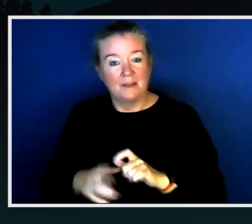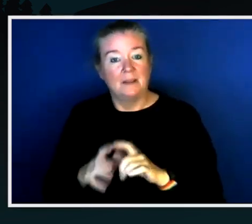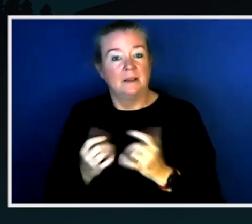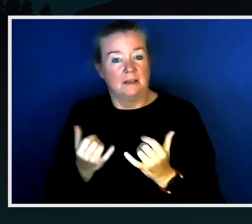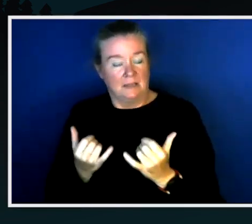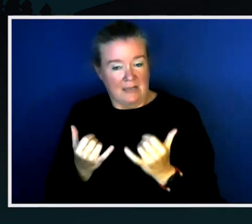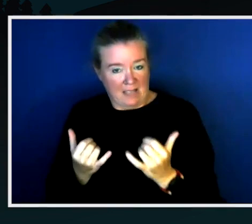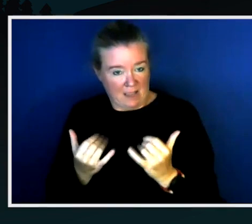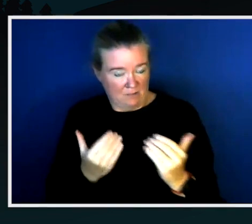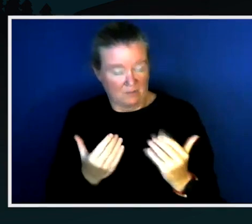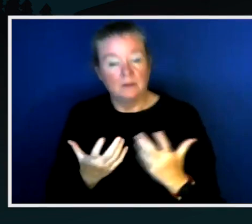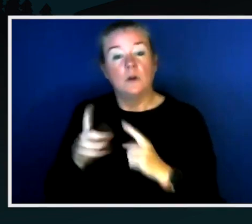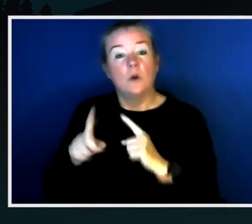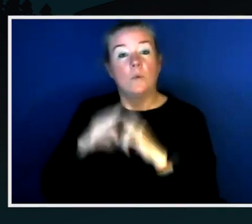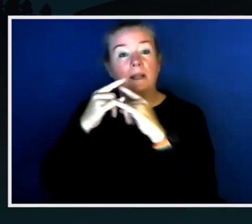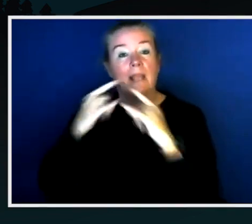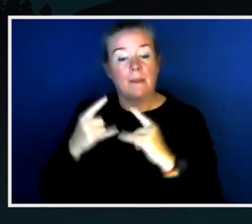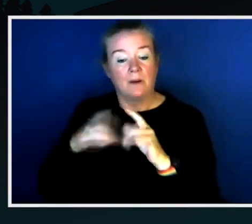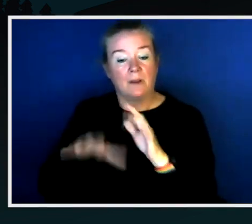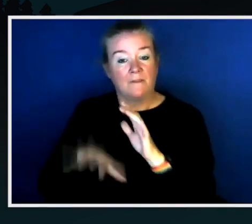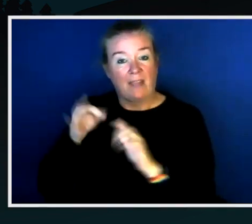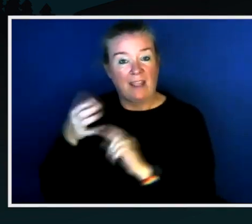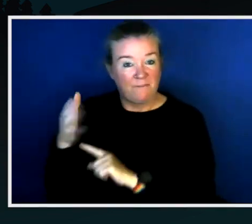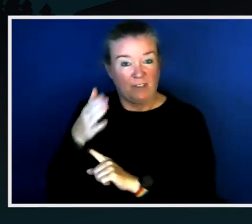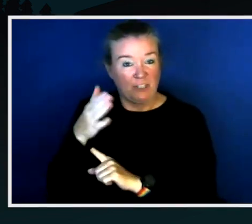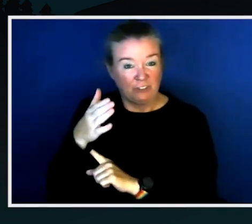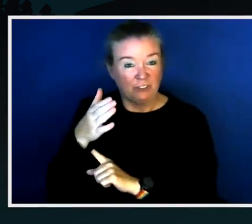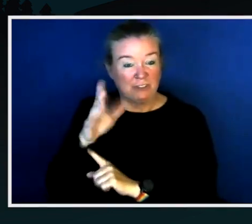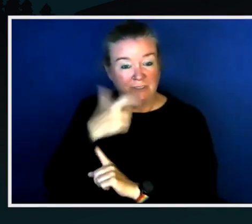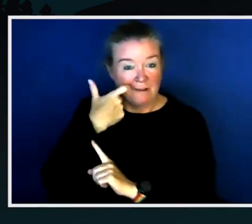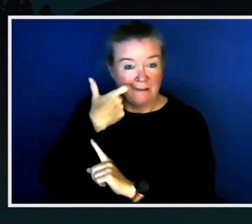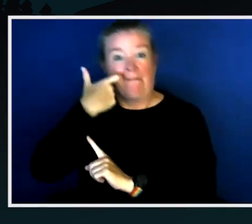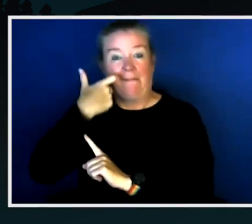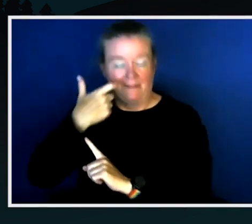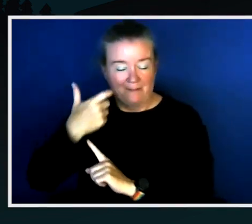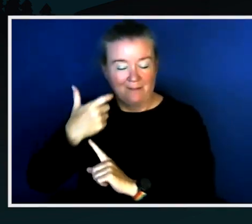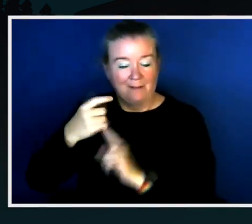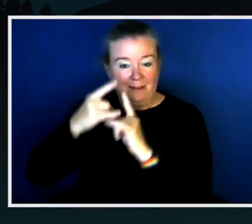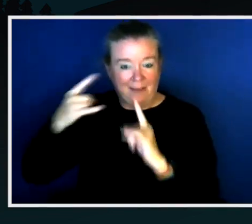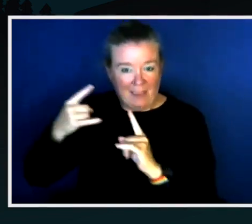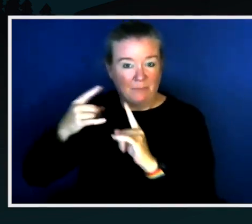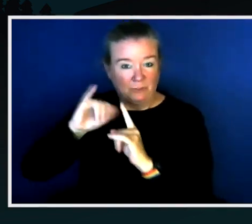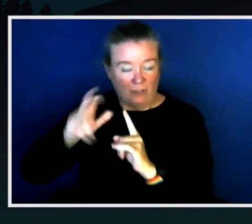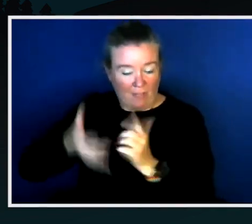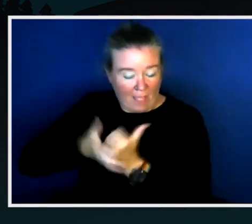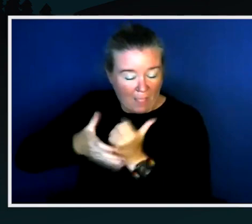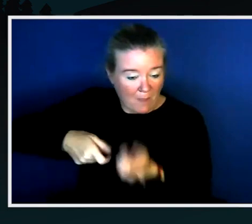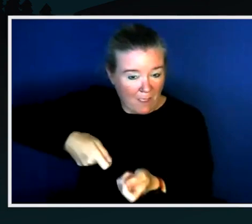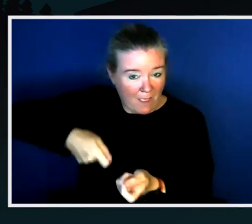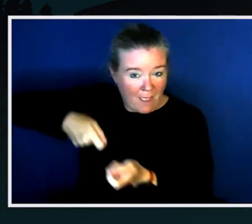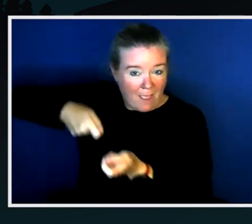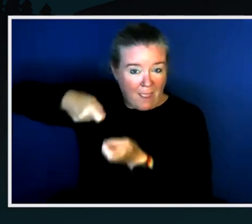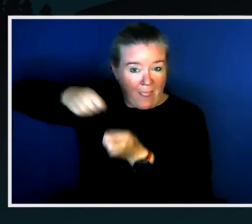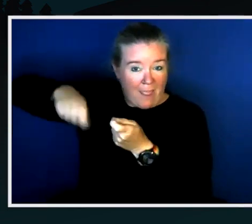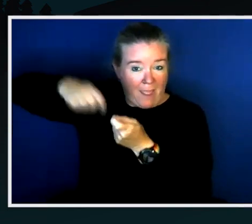NARRATOR >> When the camper hooks a fish, camp staff help him reel in his line off the dock at camp, and the camper poses with a small fish he has caught.